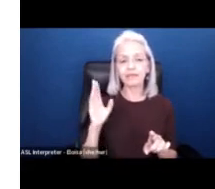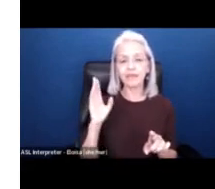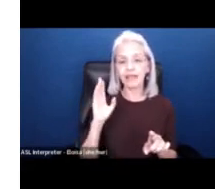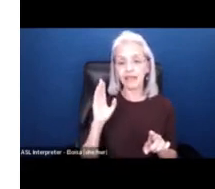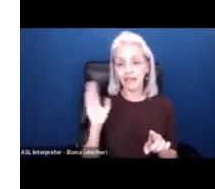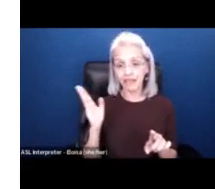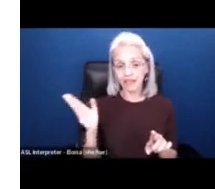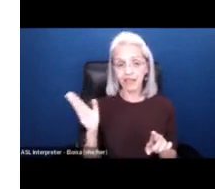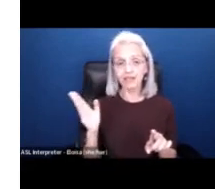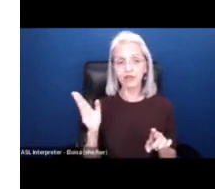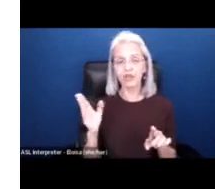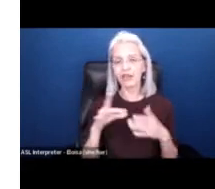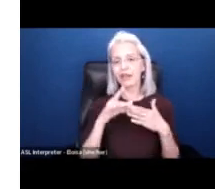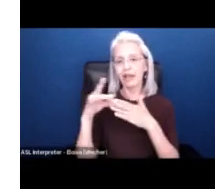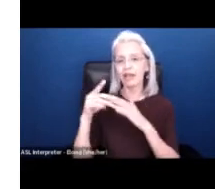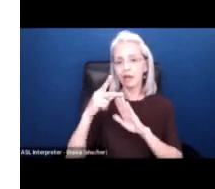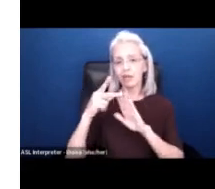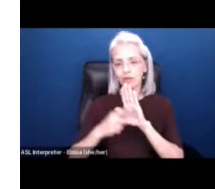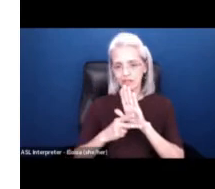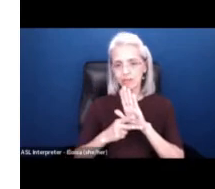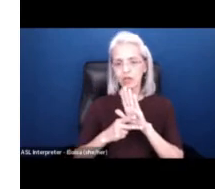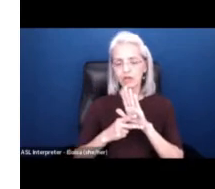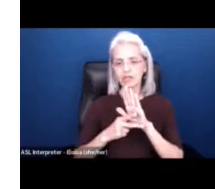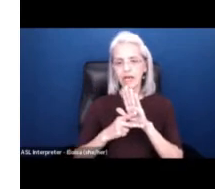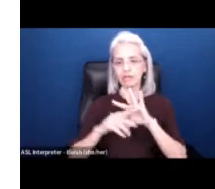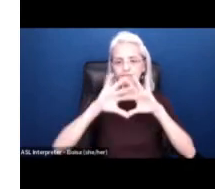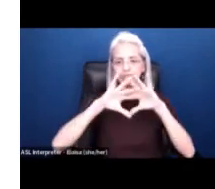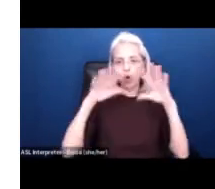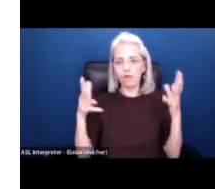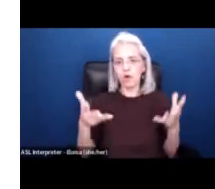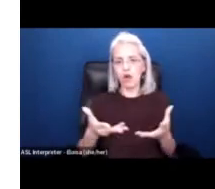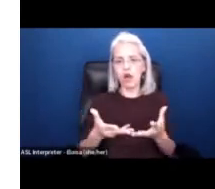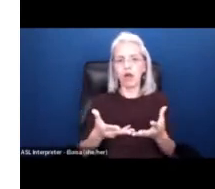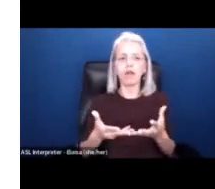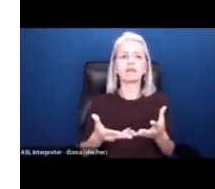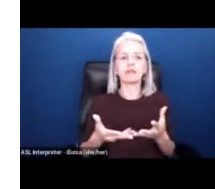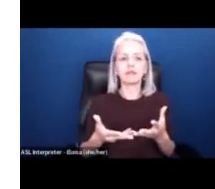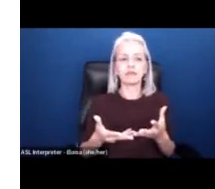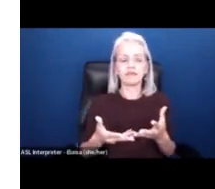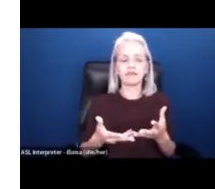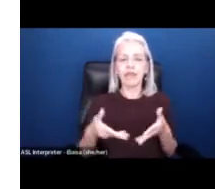guiding principles that sort of overall will allow us to pick the best interventions. So,